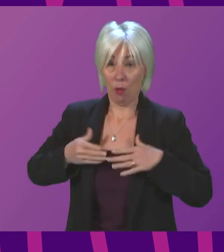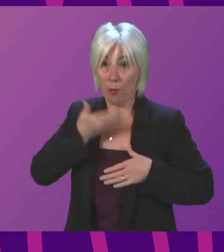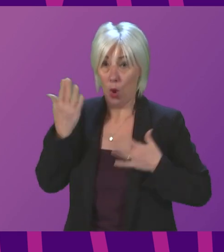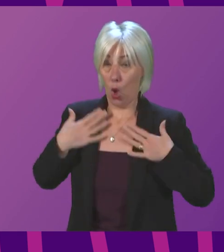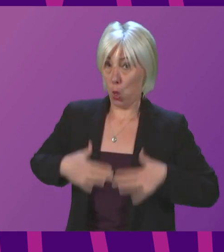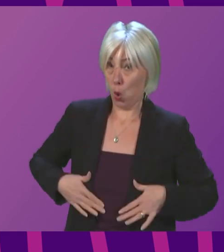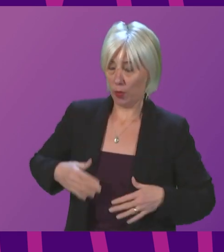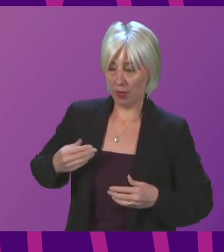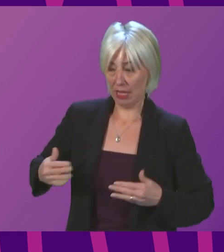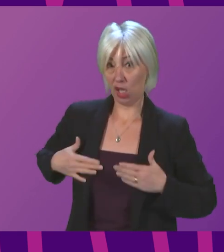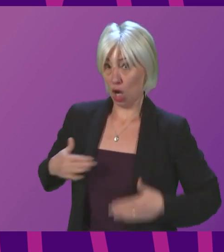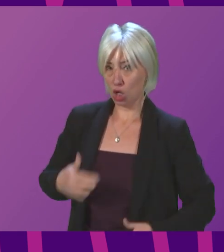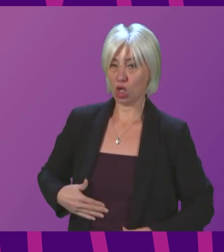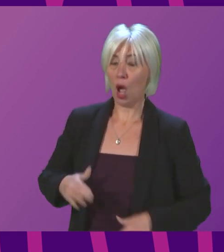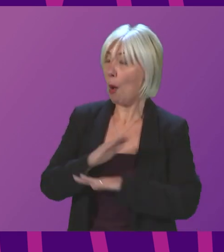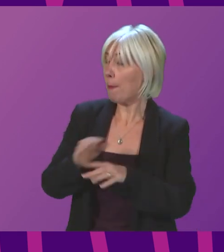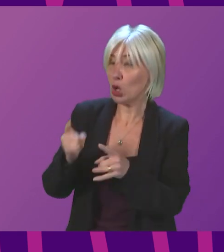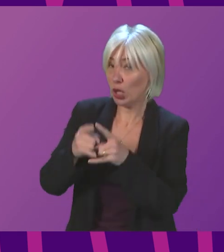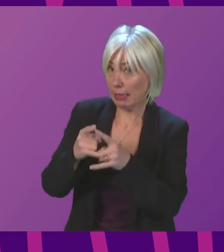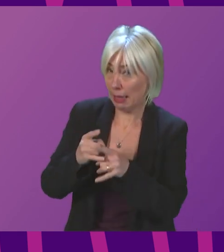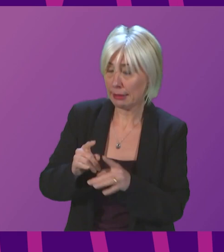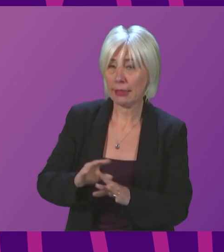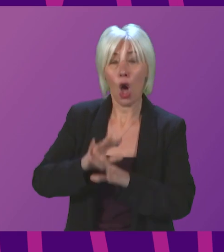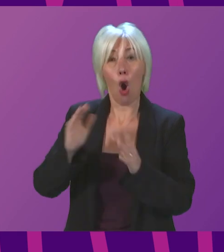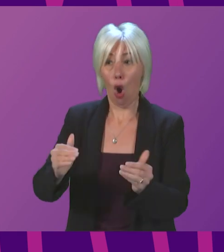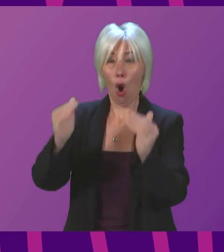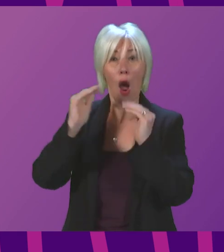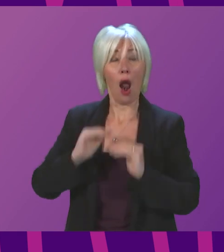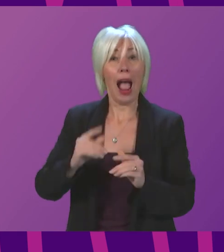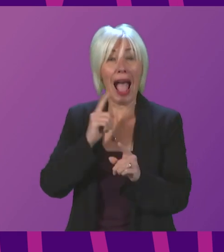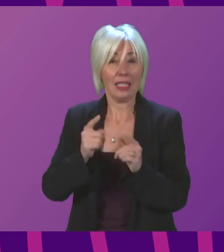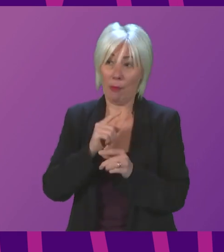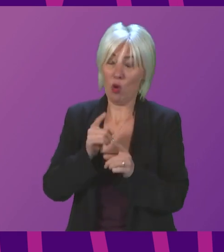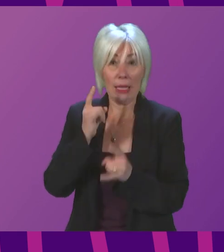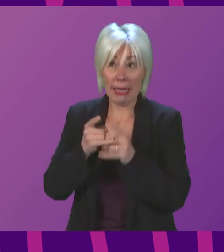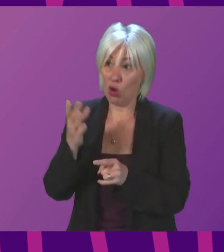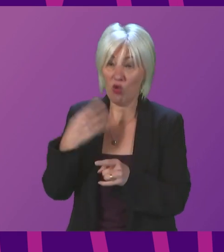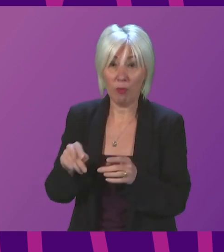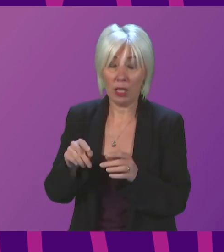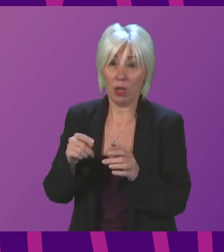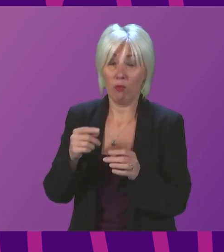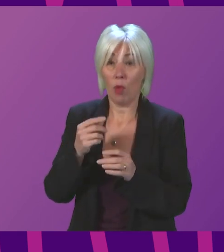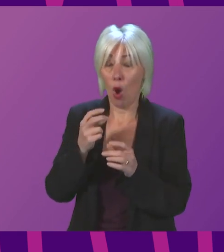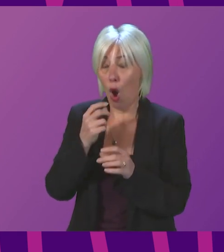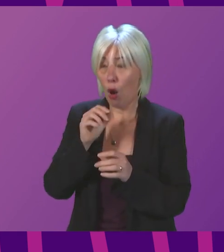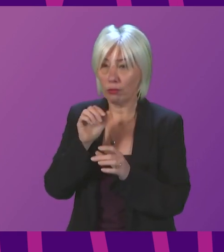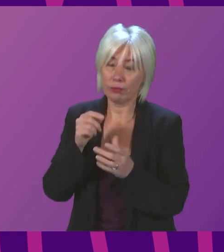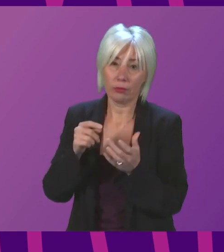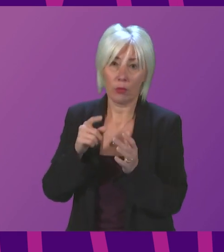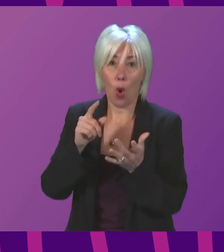More experiences, including oral sex Vaginal or anal sex” There have been reports that the supposedly anonymous questionnaire can be traced back